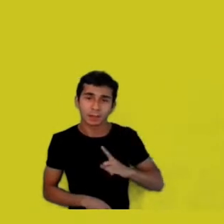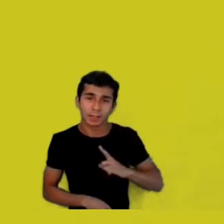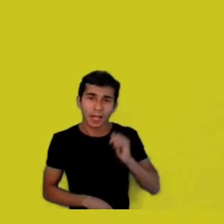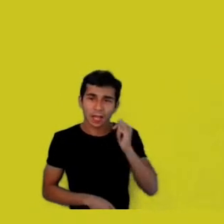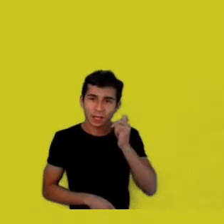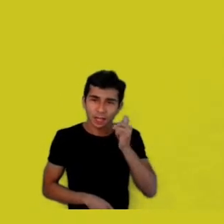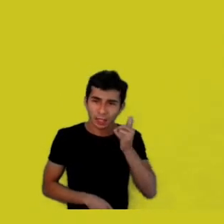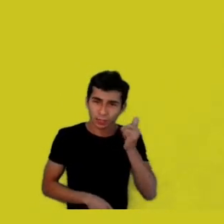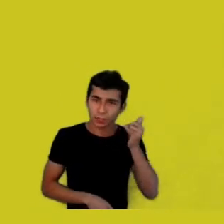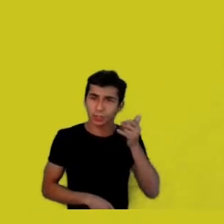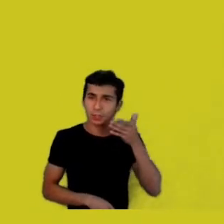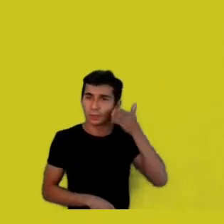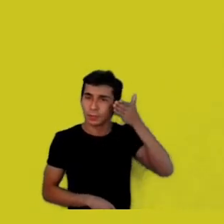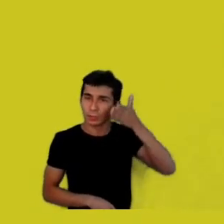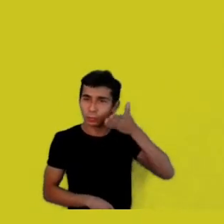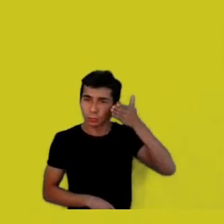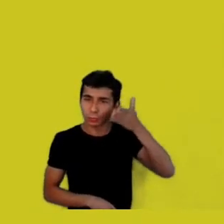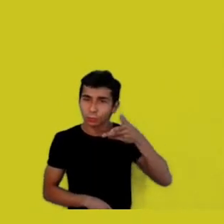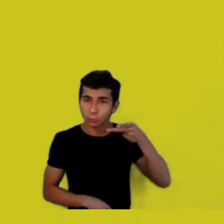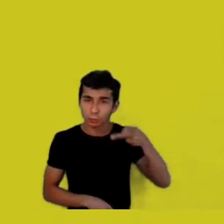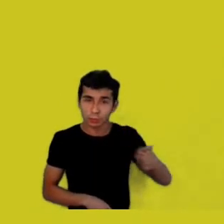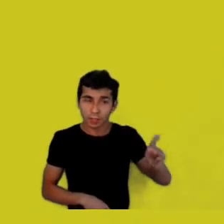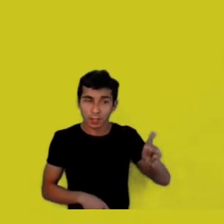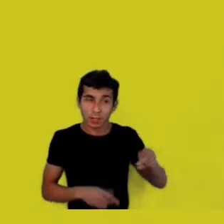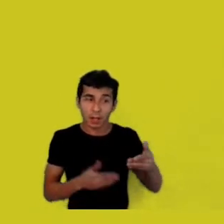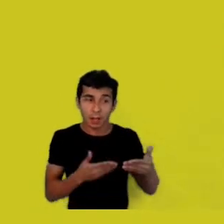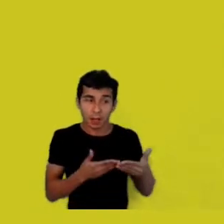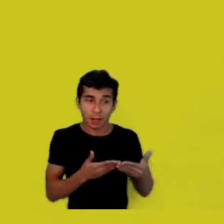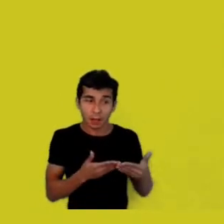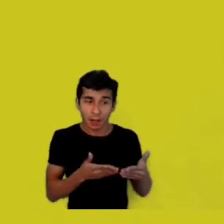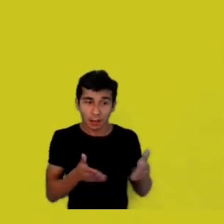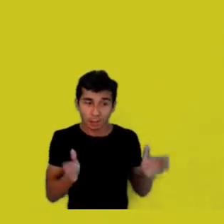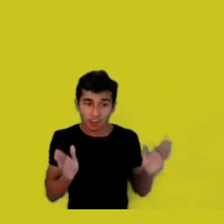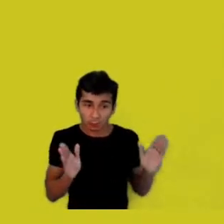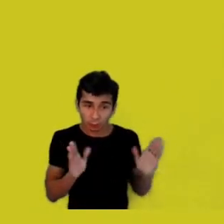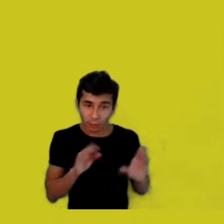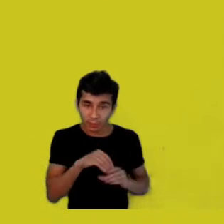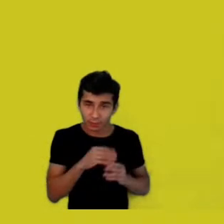if there is a place of opening, it is, without a doubt